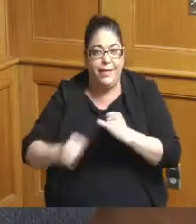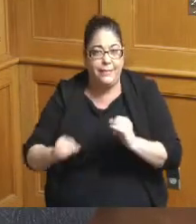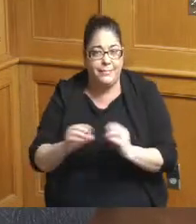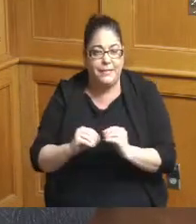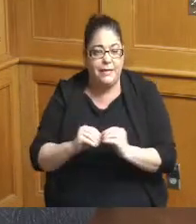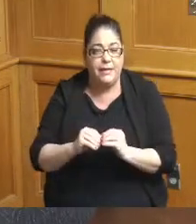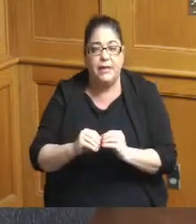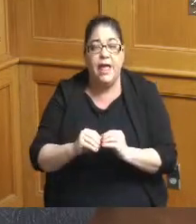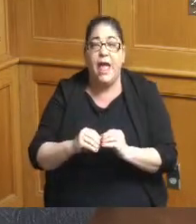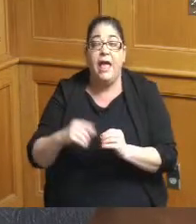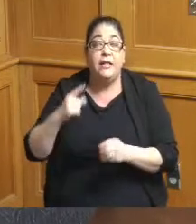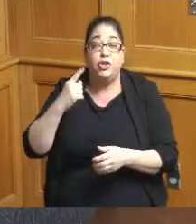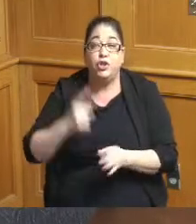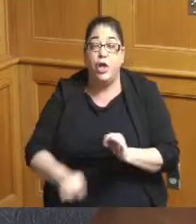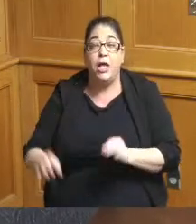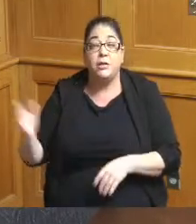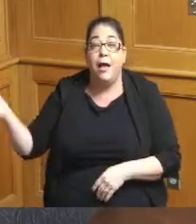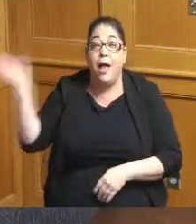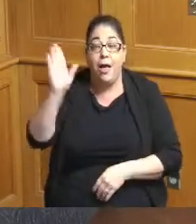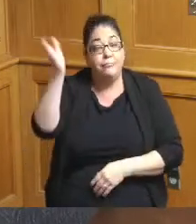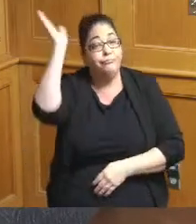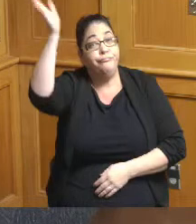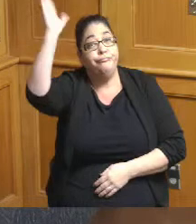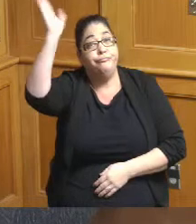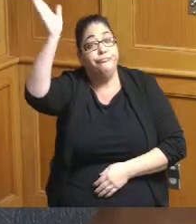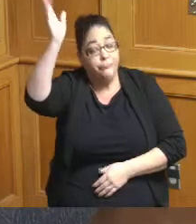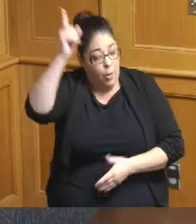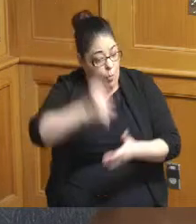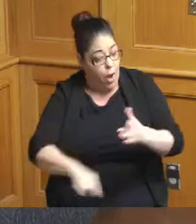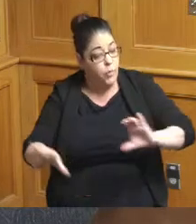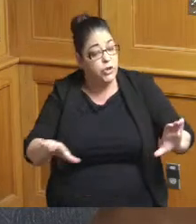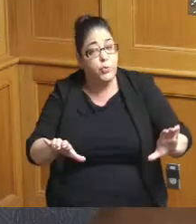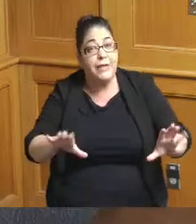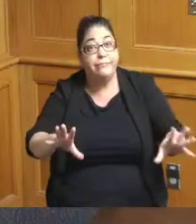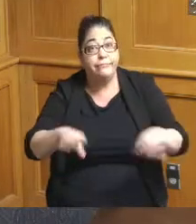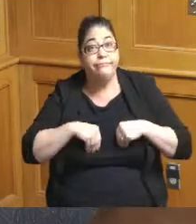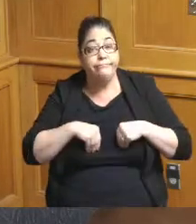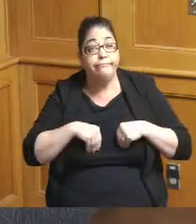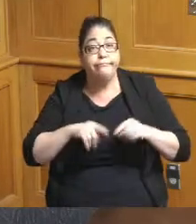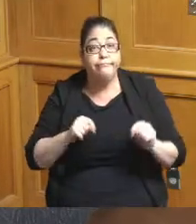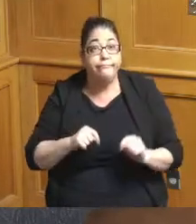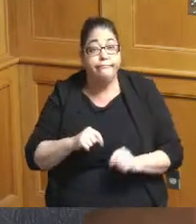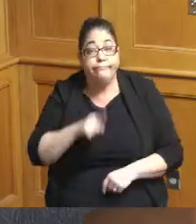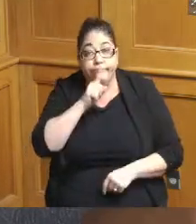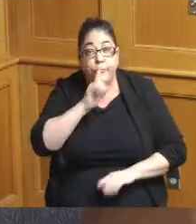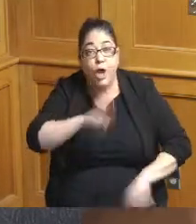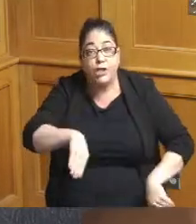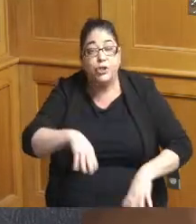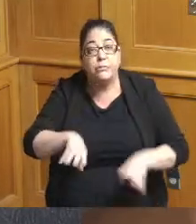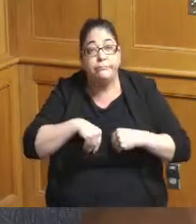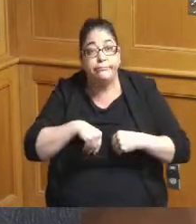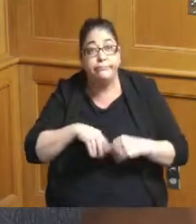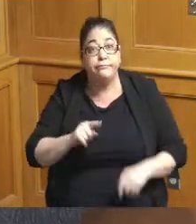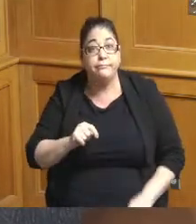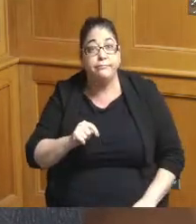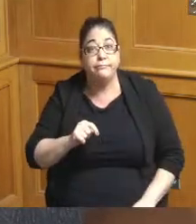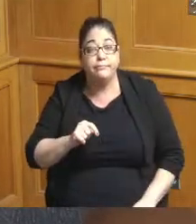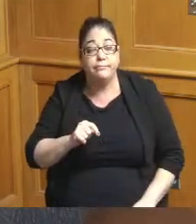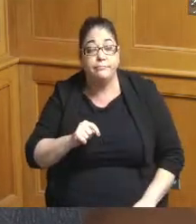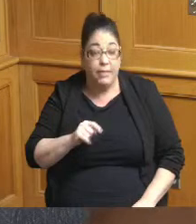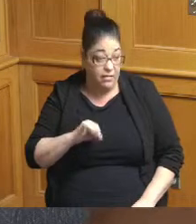this is it this is what we're doing and basically be quiet and pay for it take it or leave it